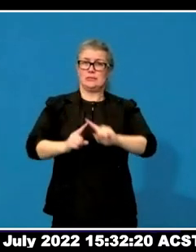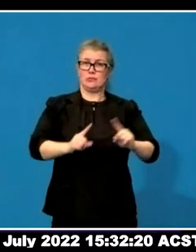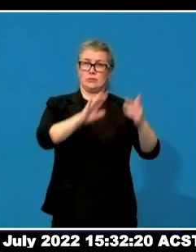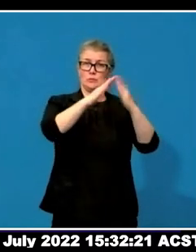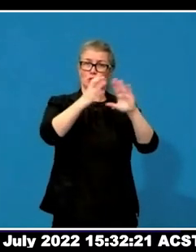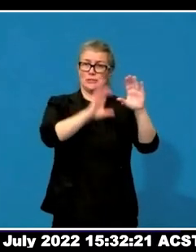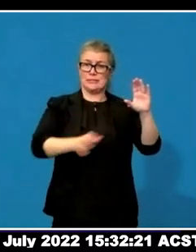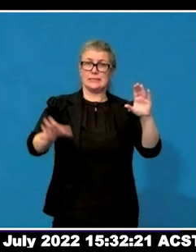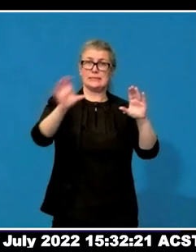They are quite complex, aren't they? JODY BARNEY: Yes.